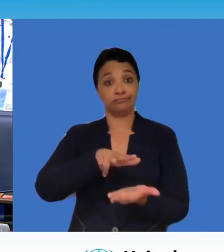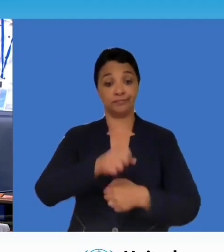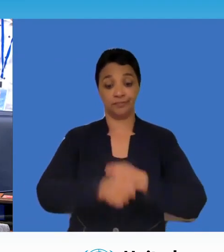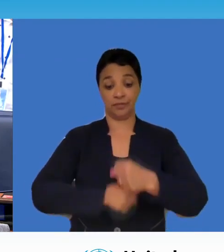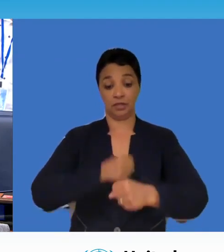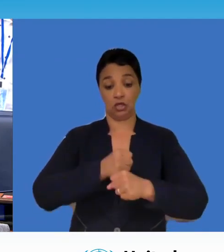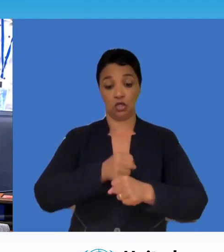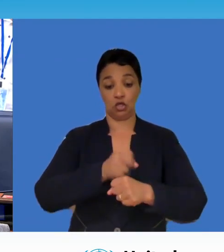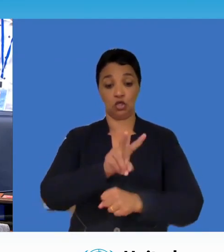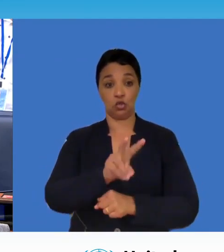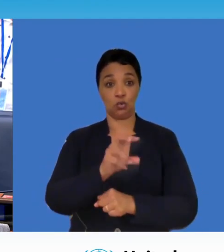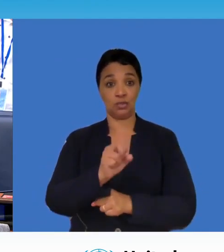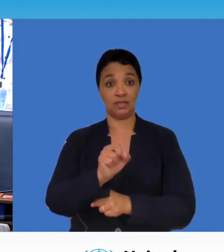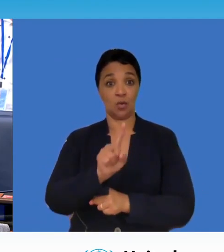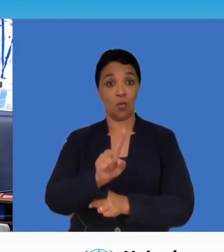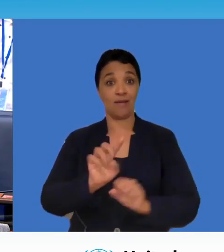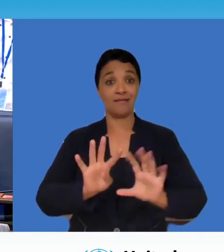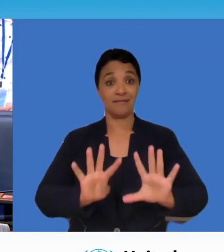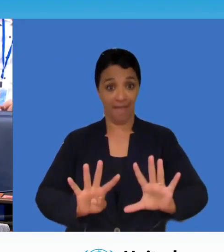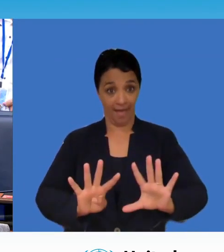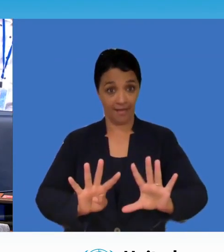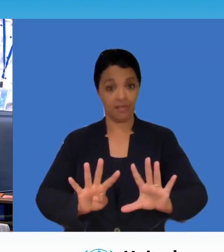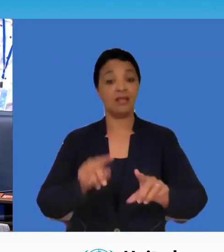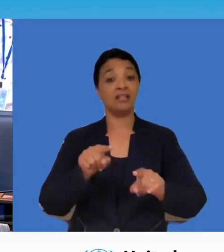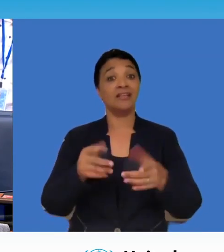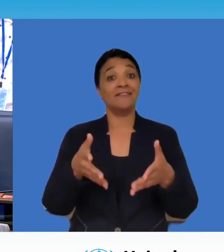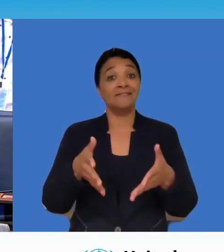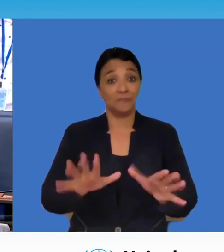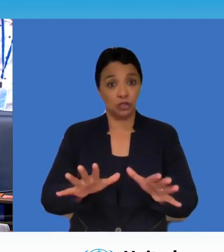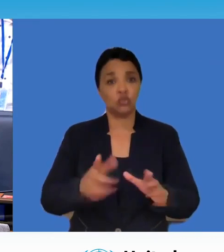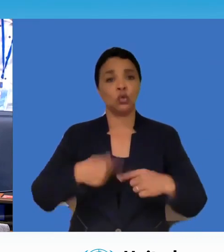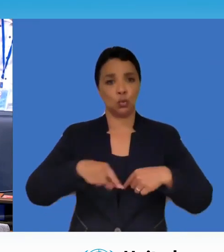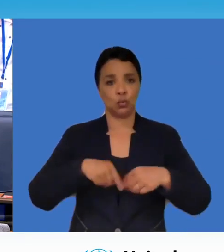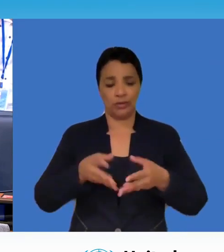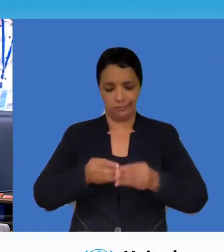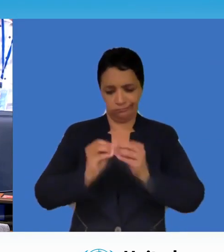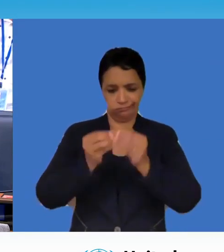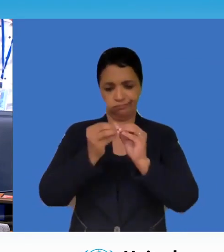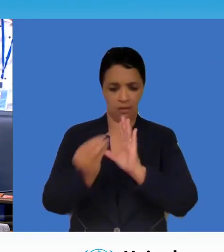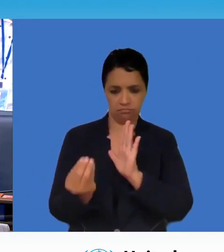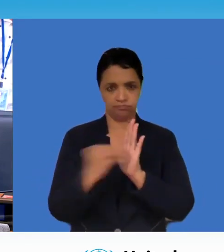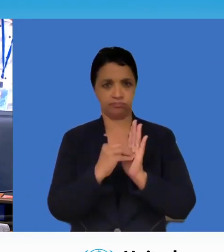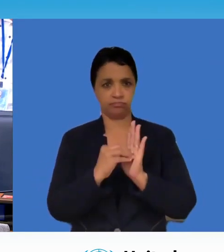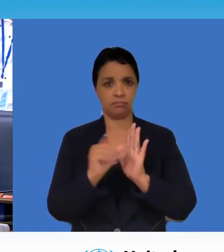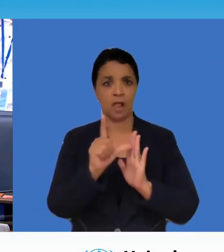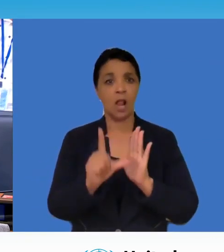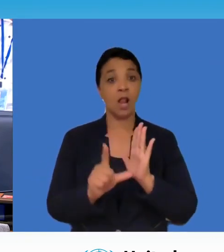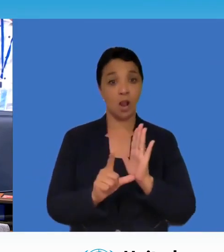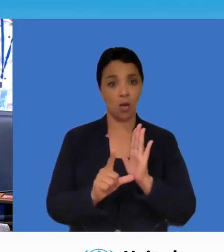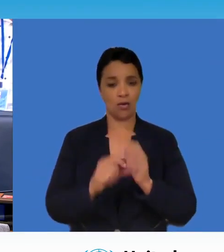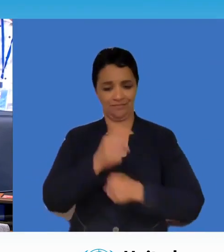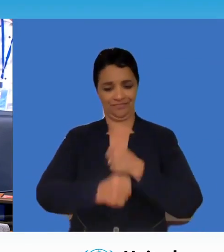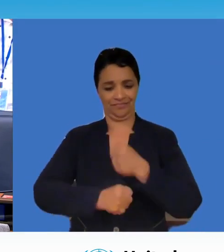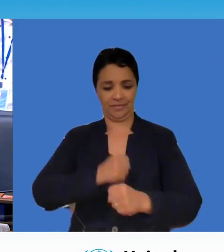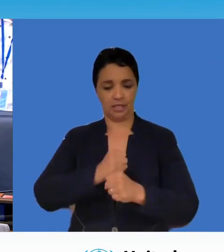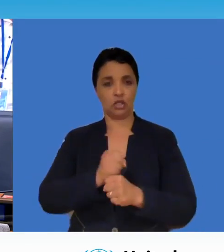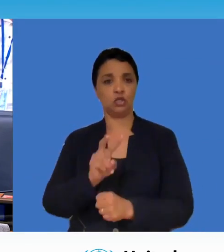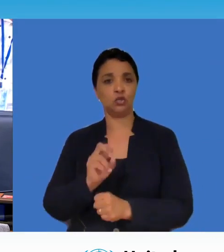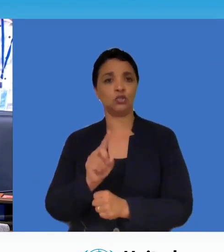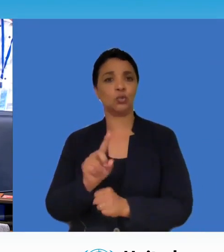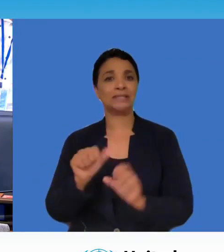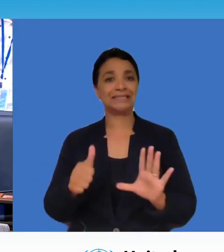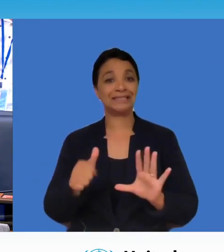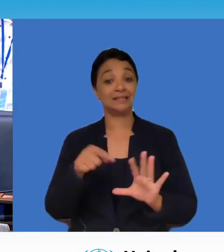the law on the rights of person with disabilities in 2016 the law lines with the convention and